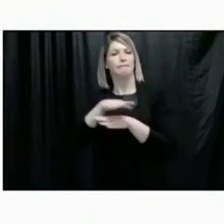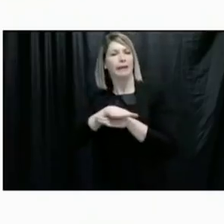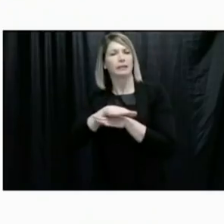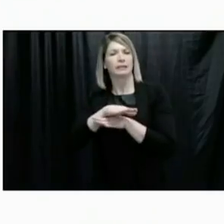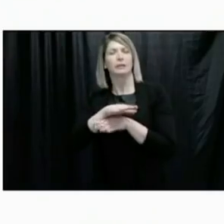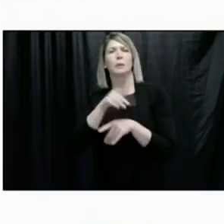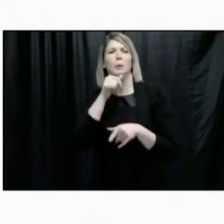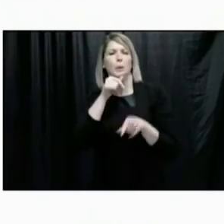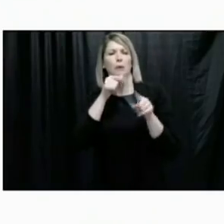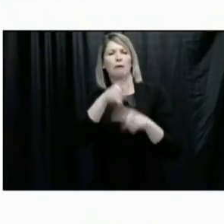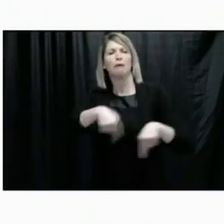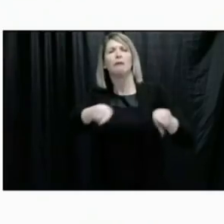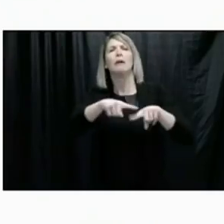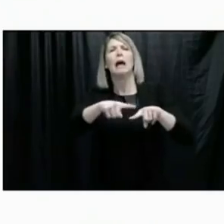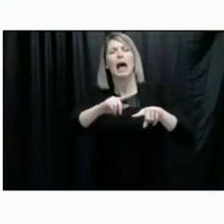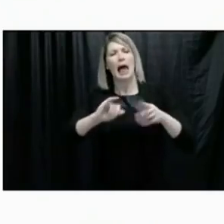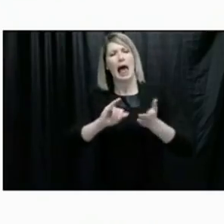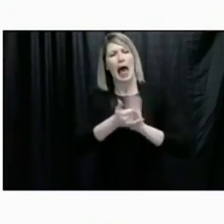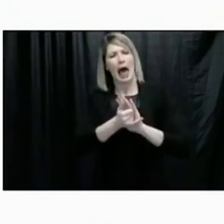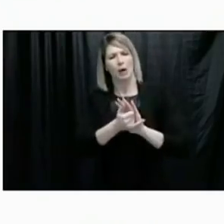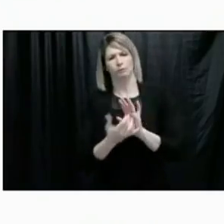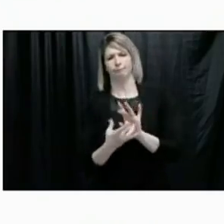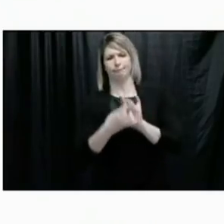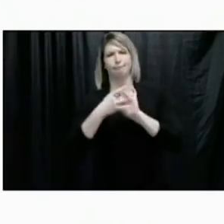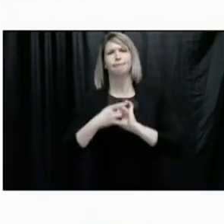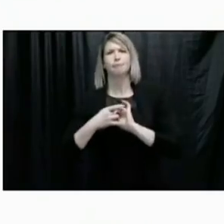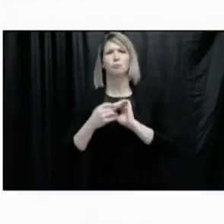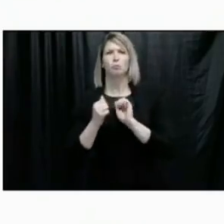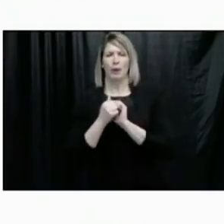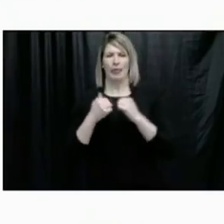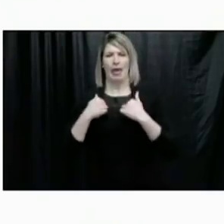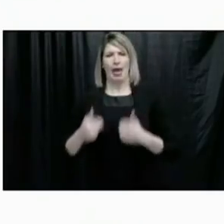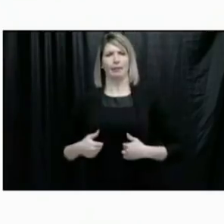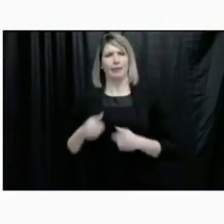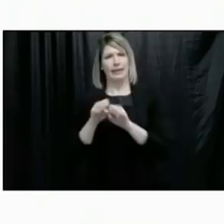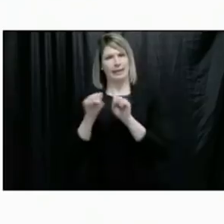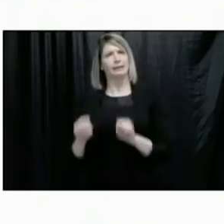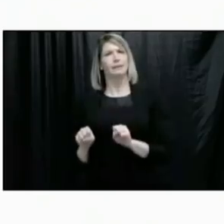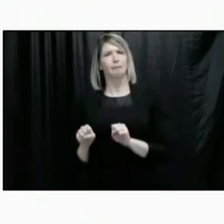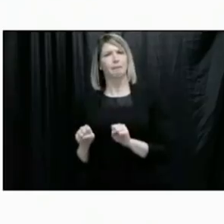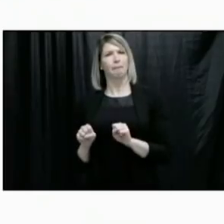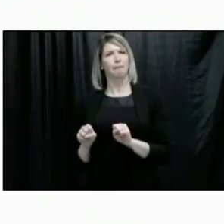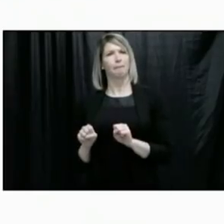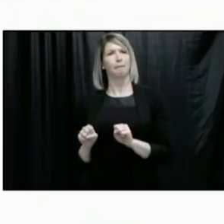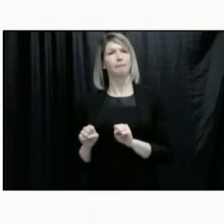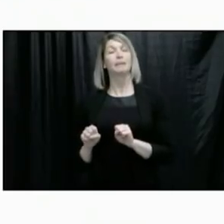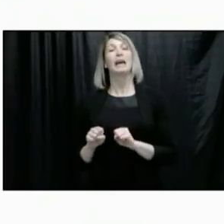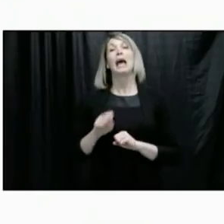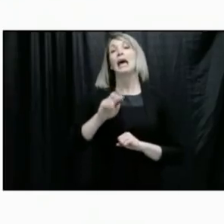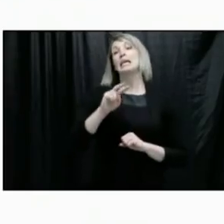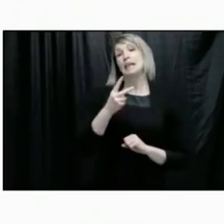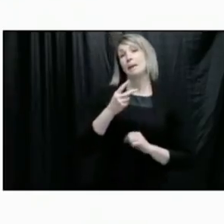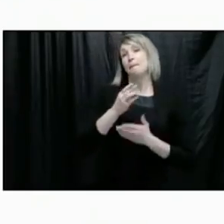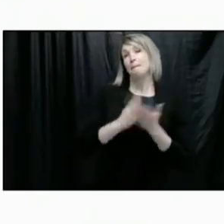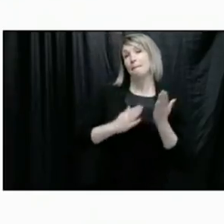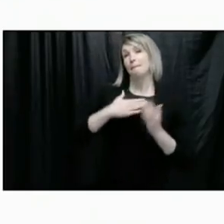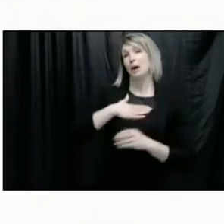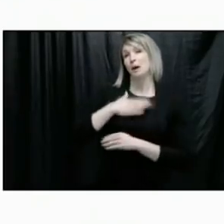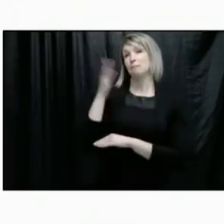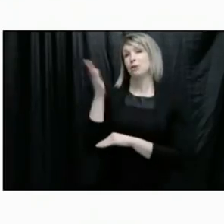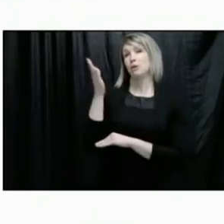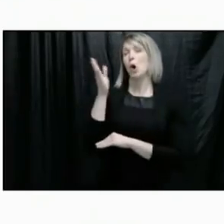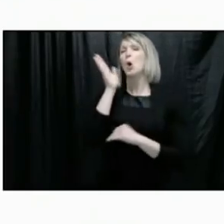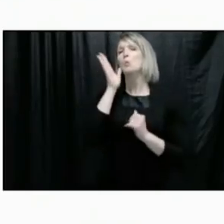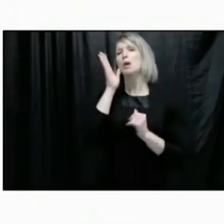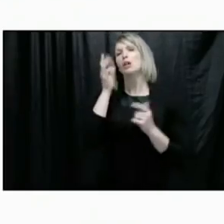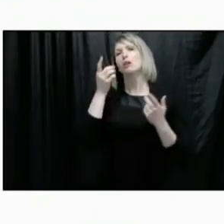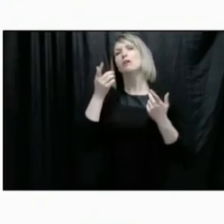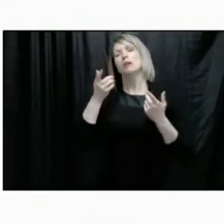DISCUSS THE CHARTER IS I CAN ANF